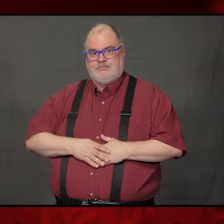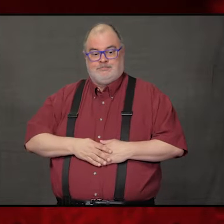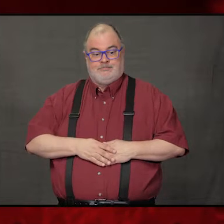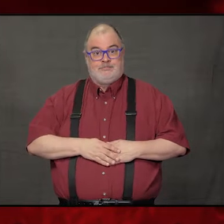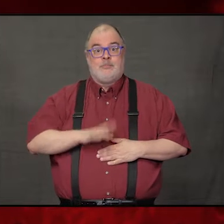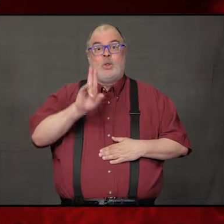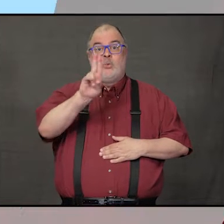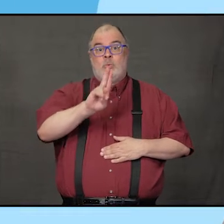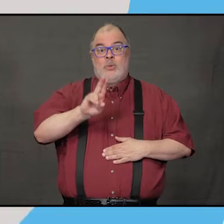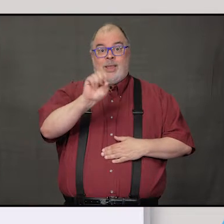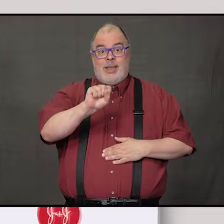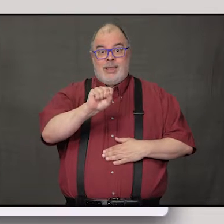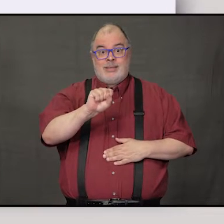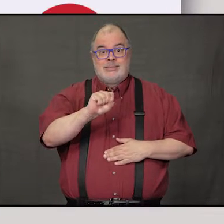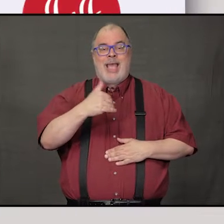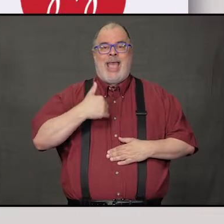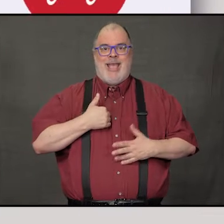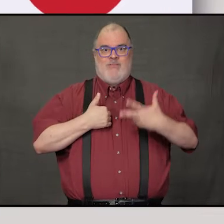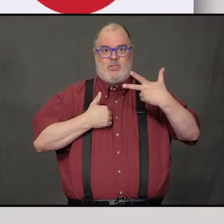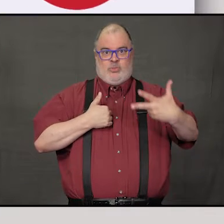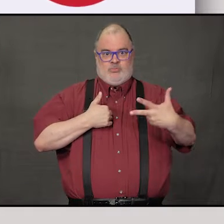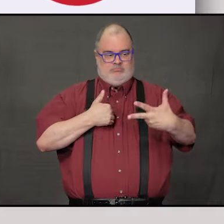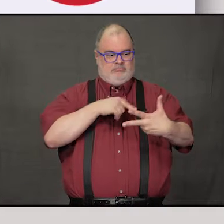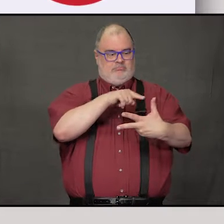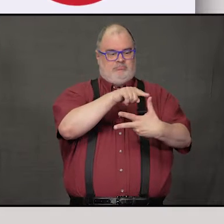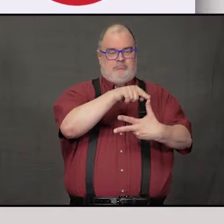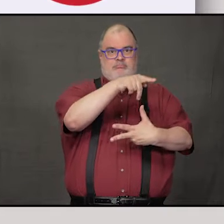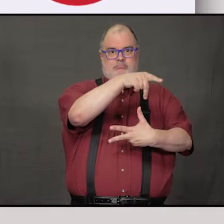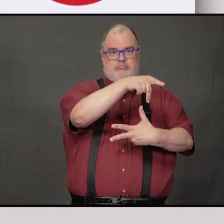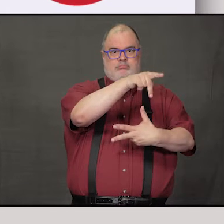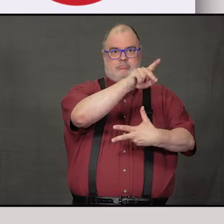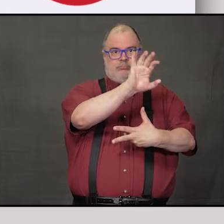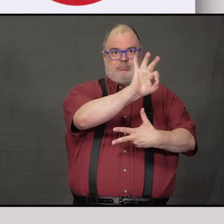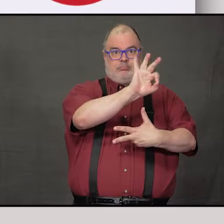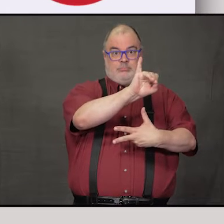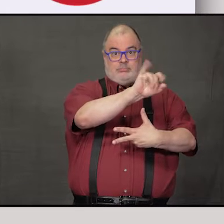In the US, people can have 3 different types of vaccines but the most preferred